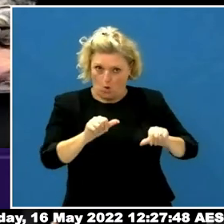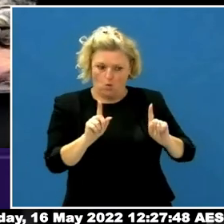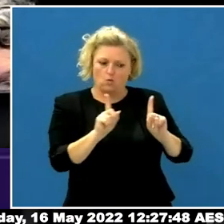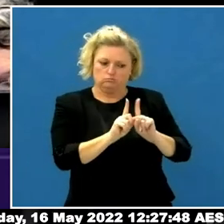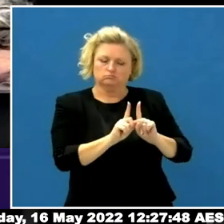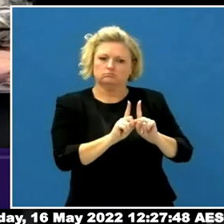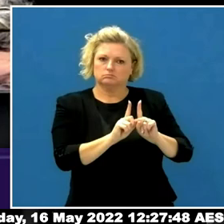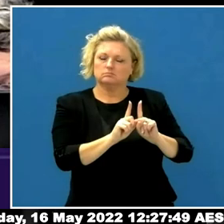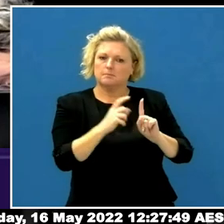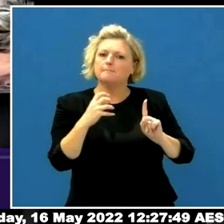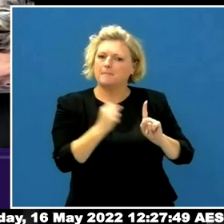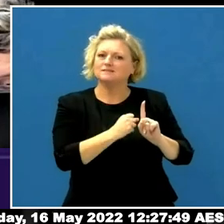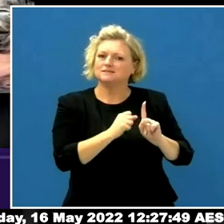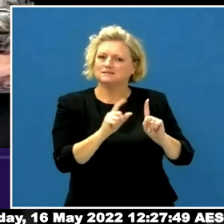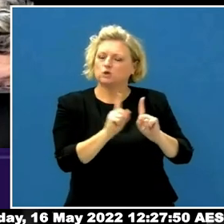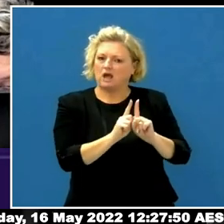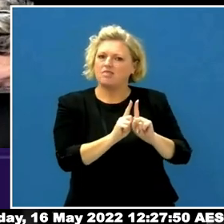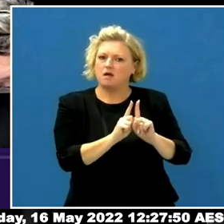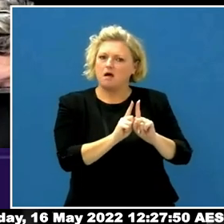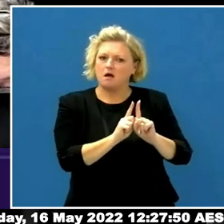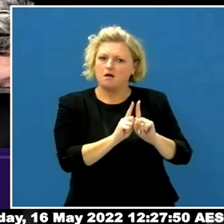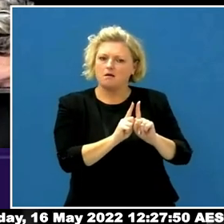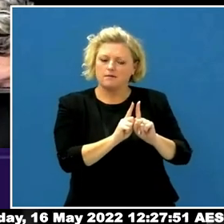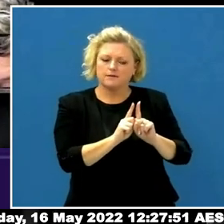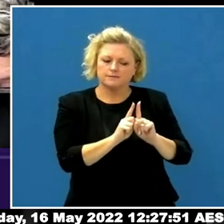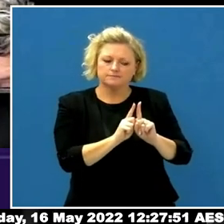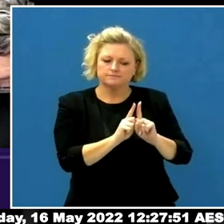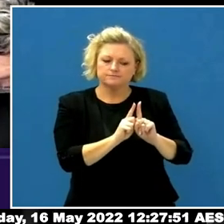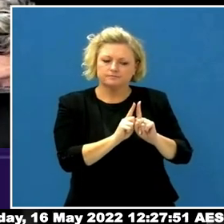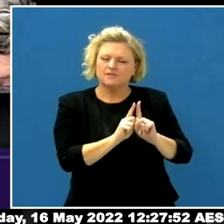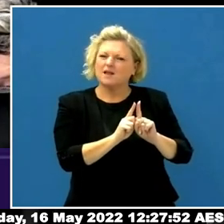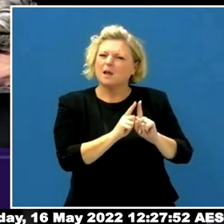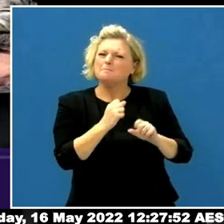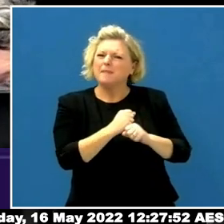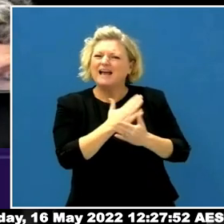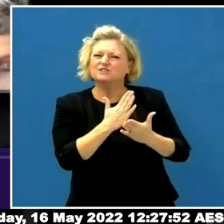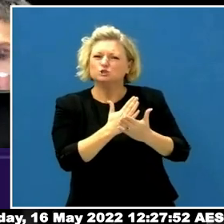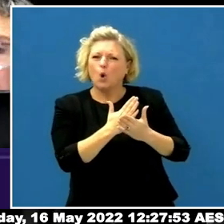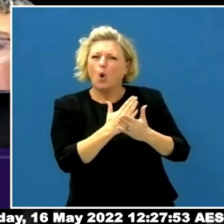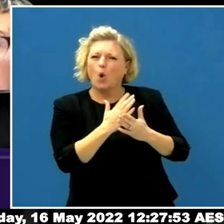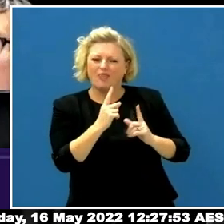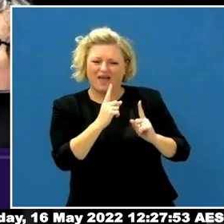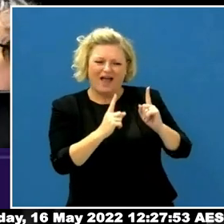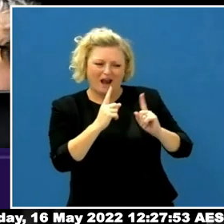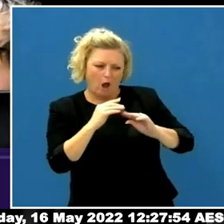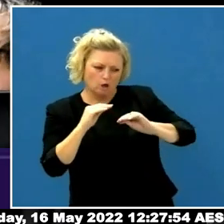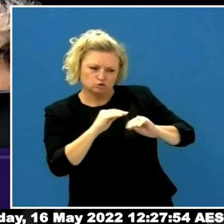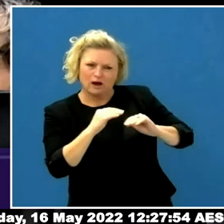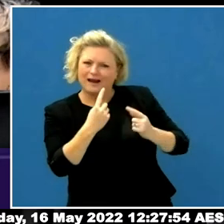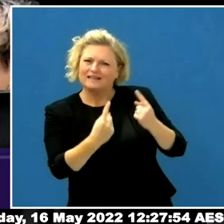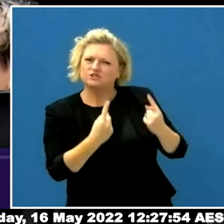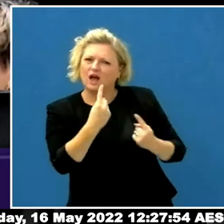with that new person to train them, just for us to feel comfortable. Yes.